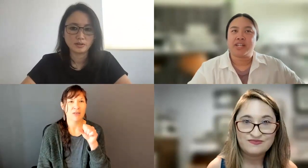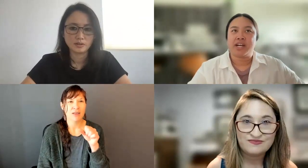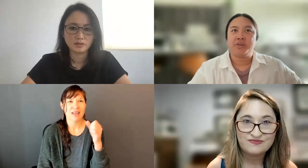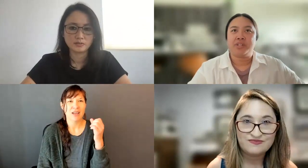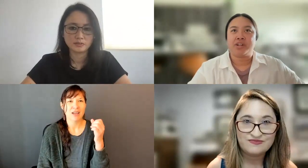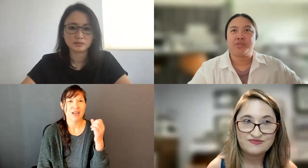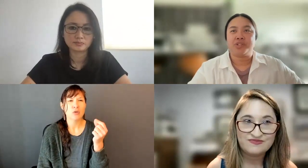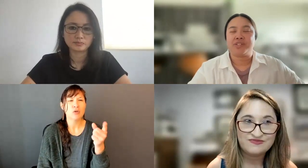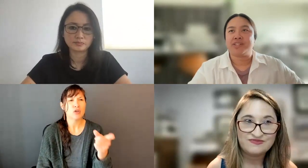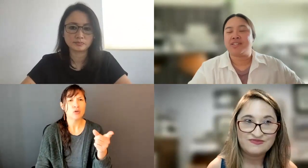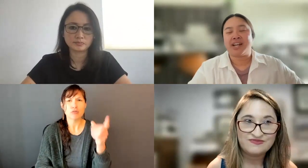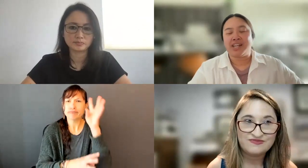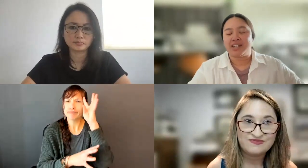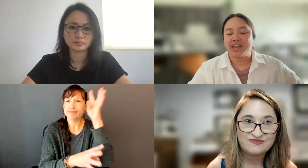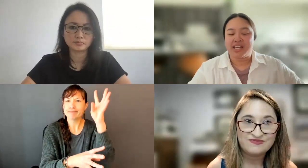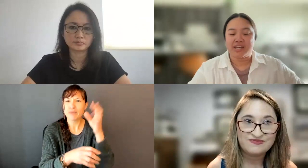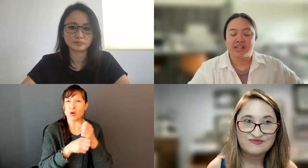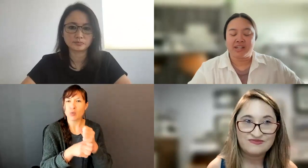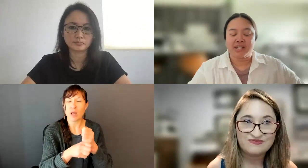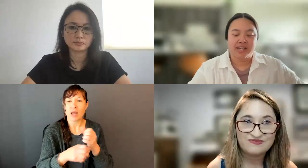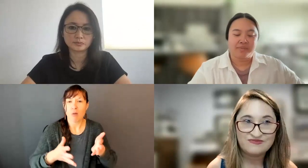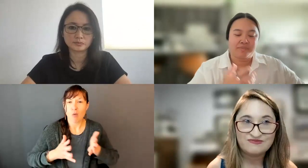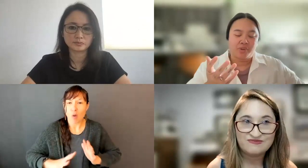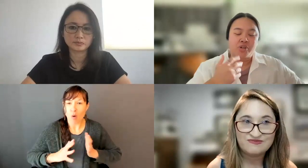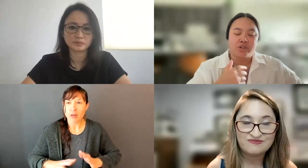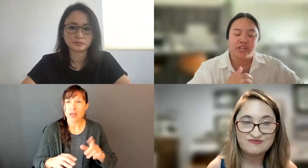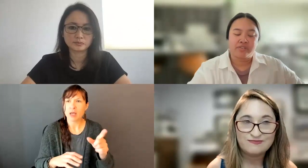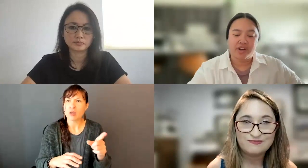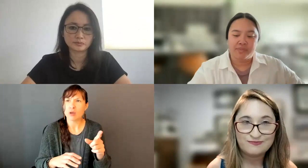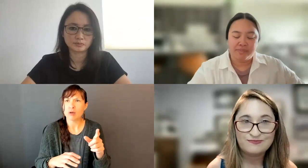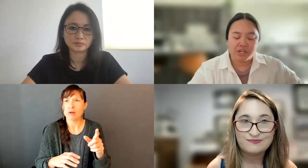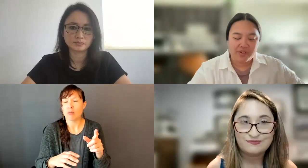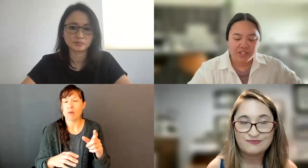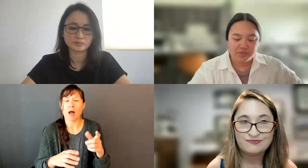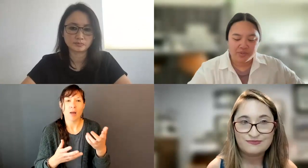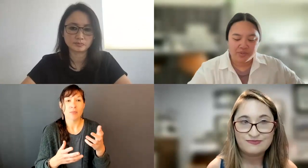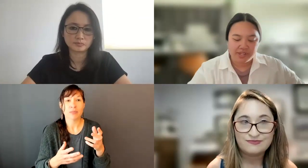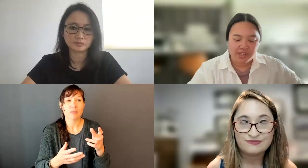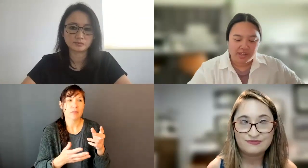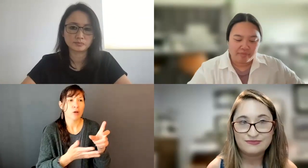that not only are you just designing and ordering from manufacturers,